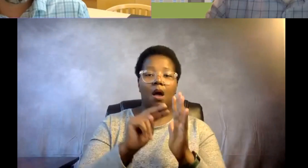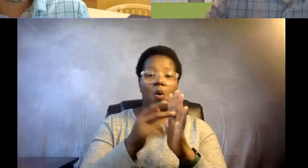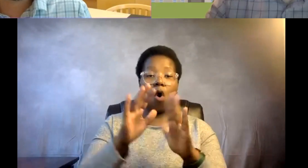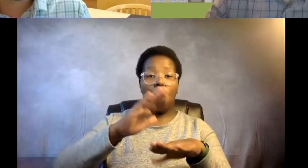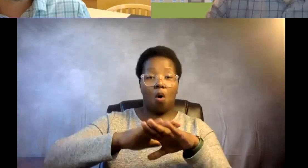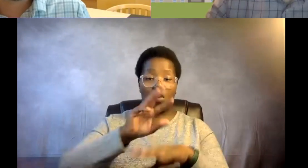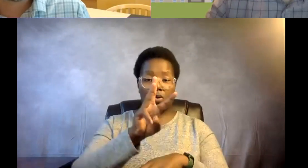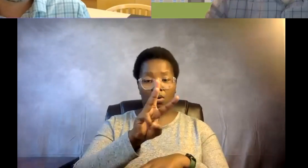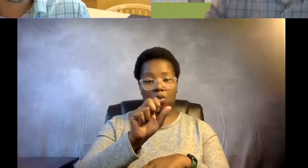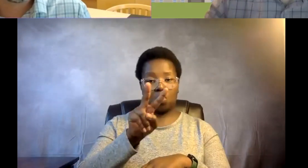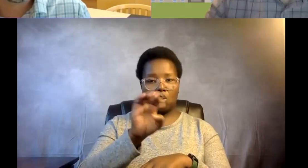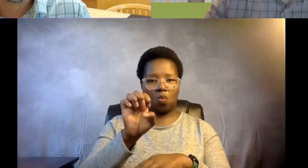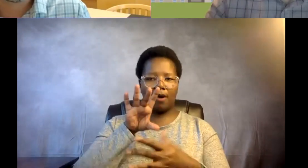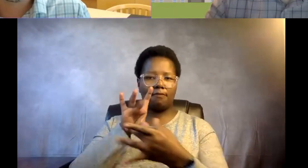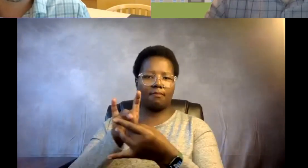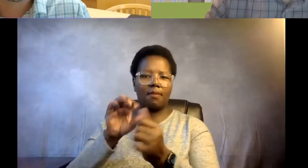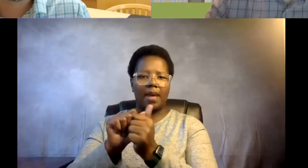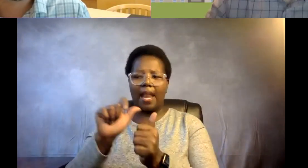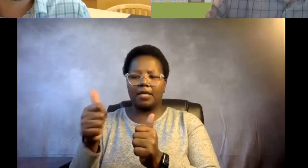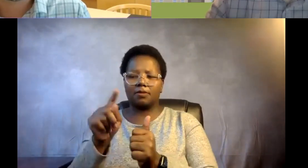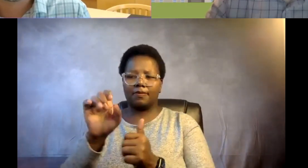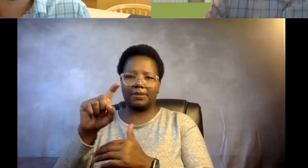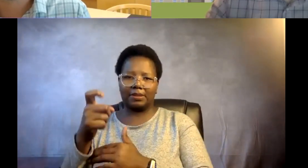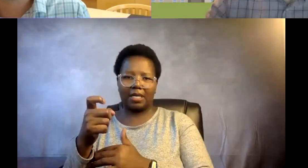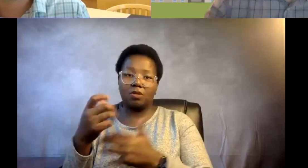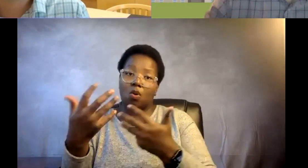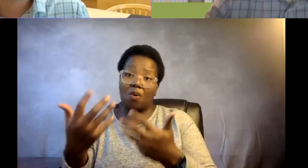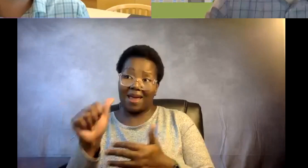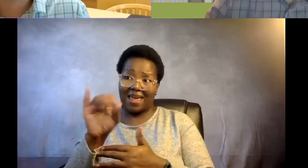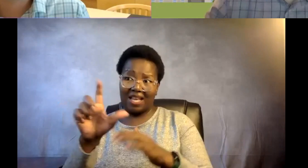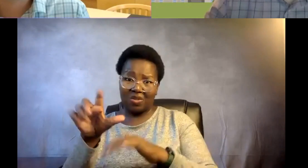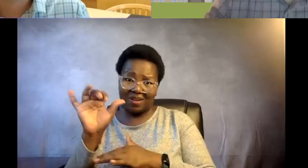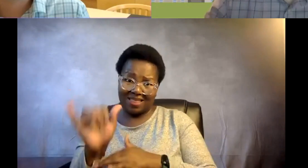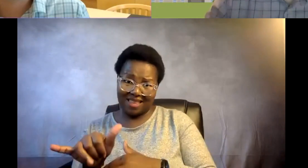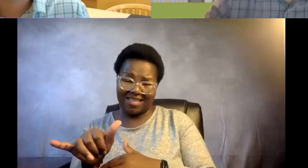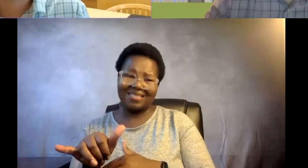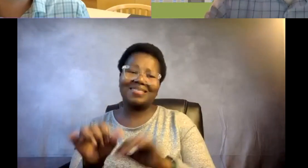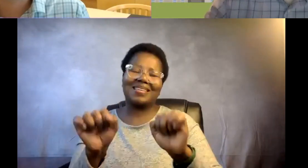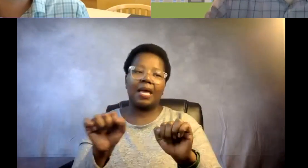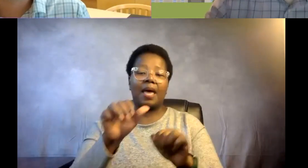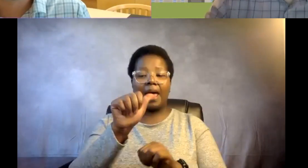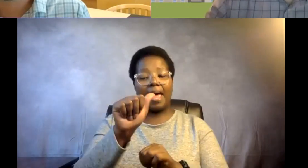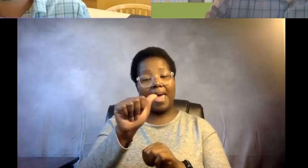for images and alternative text. Well, AI can do a pretty good analysis of an image,